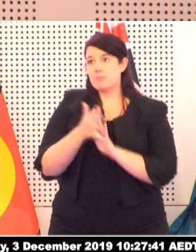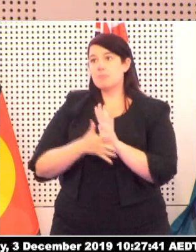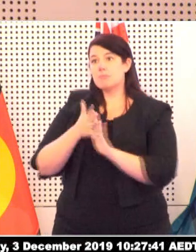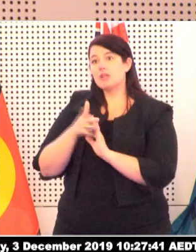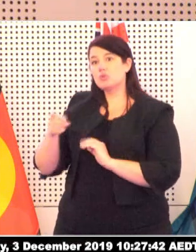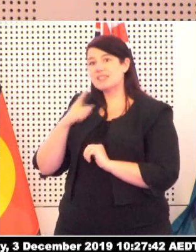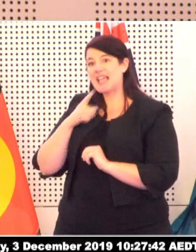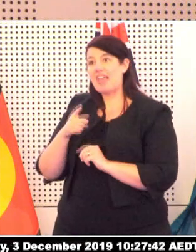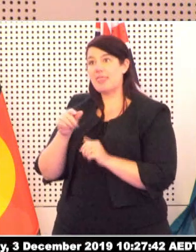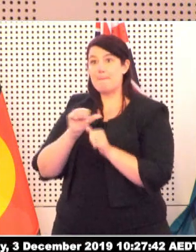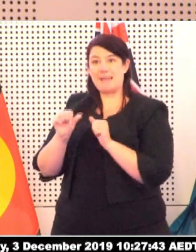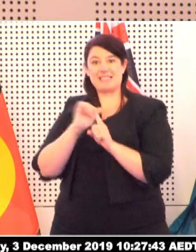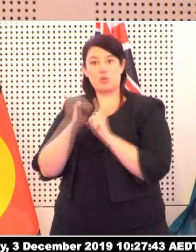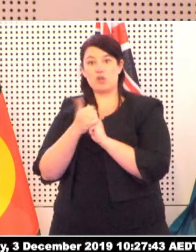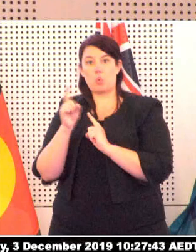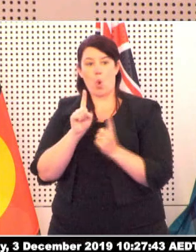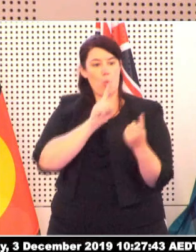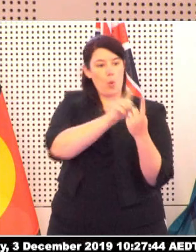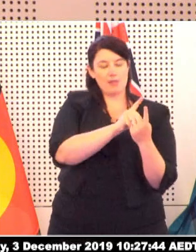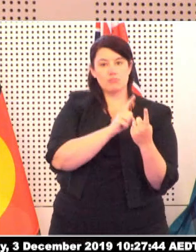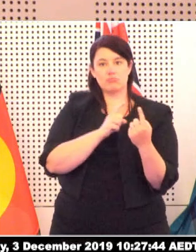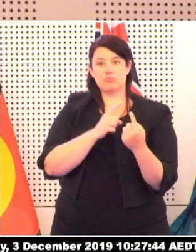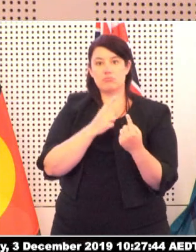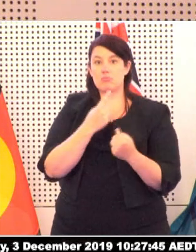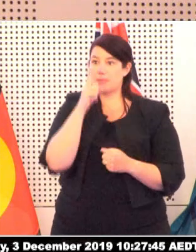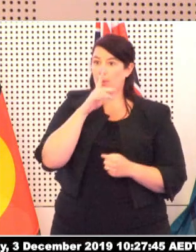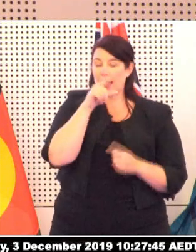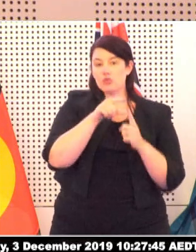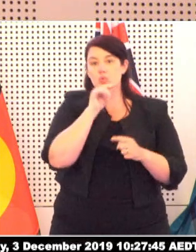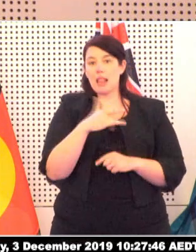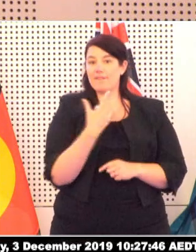to one, one patient accommodation for one person?